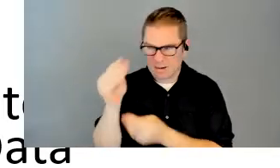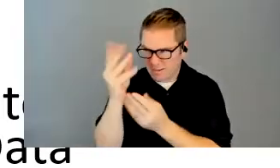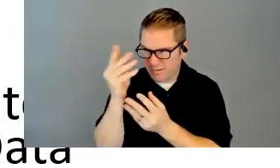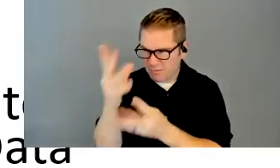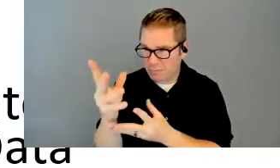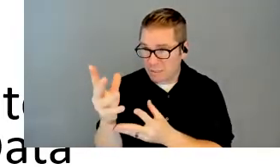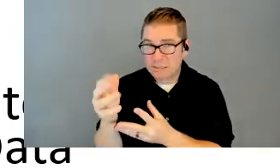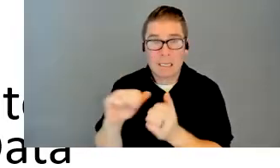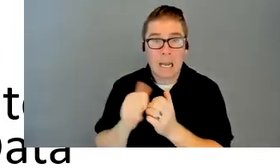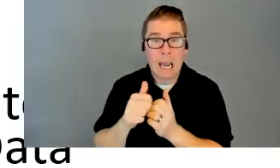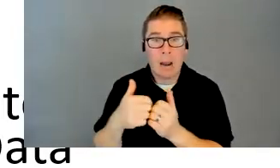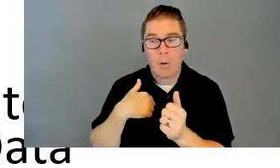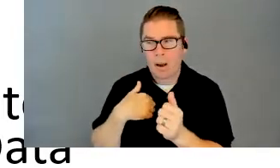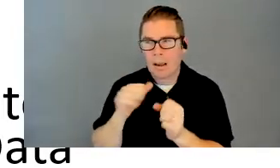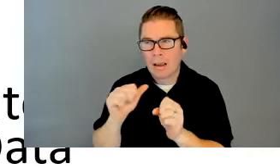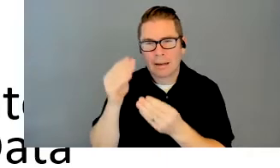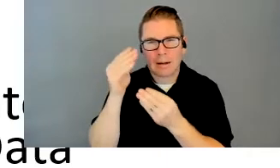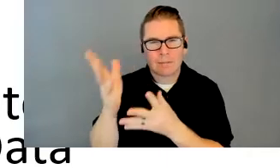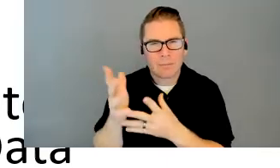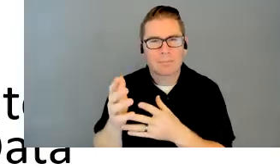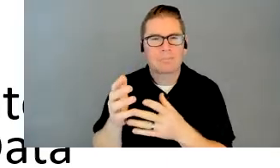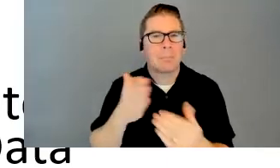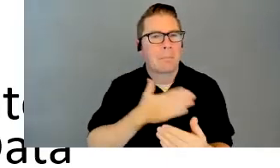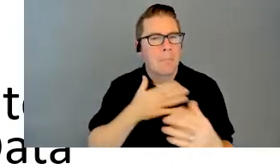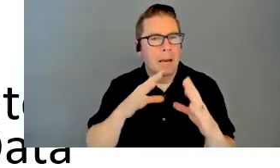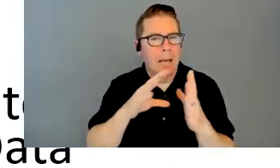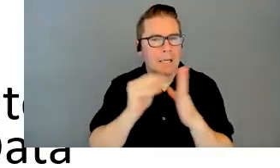disaggregated by gender and race, ethnicity